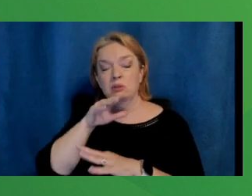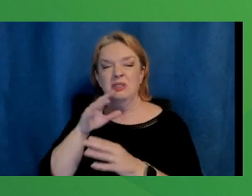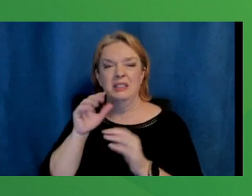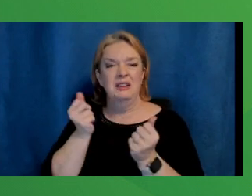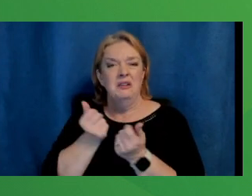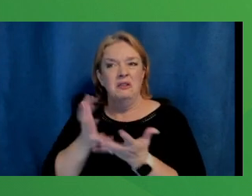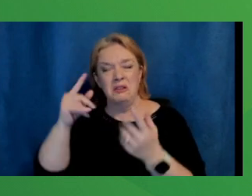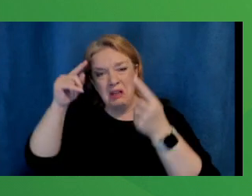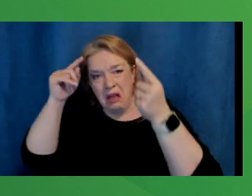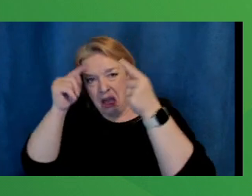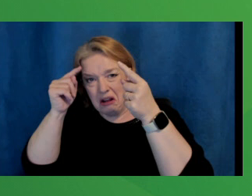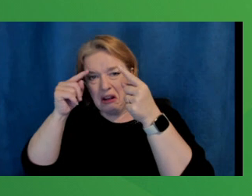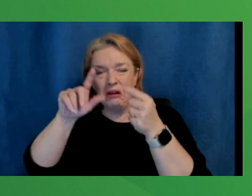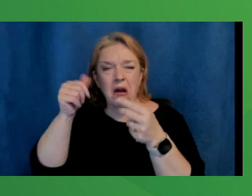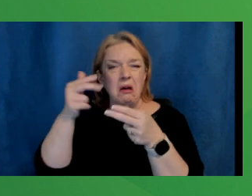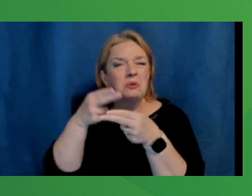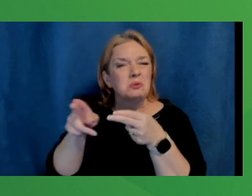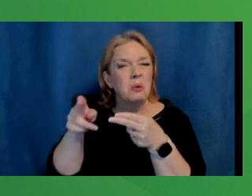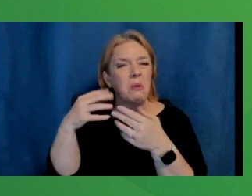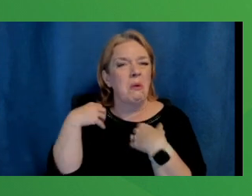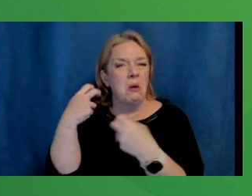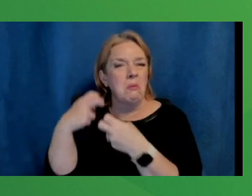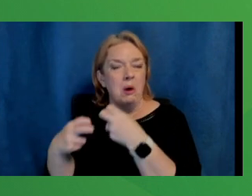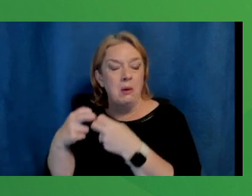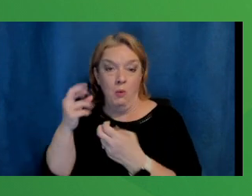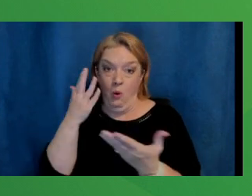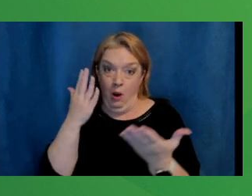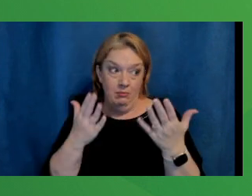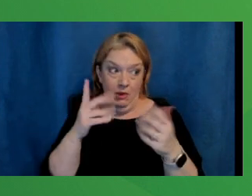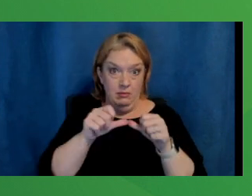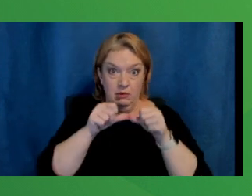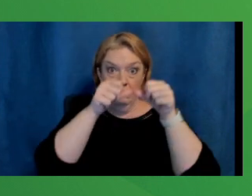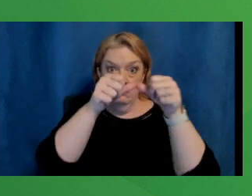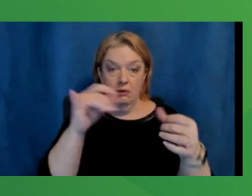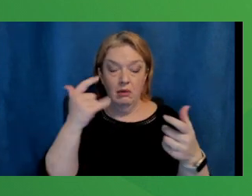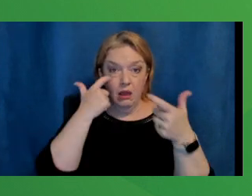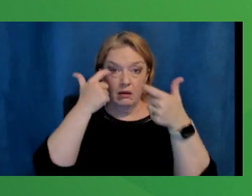but some can last a long time like loss of vision. Deforestation could result in a long